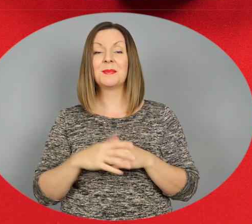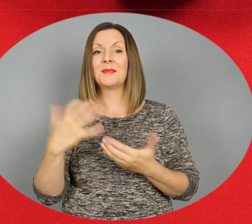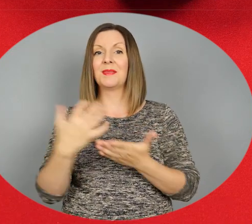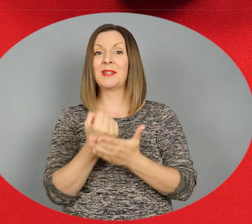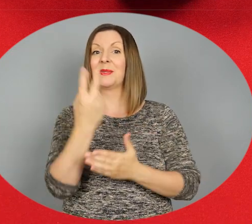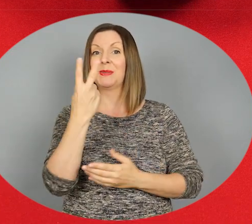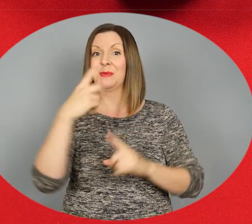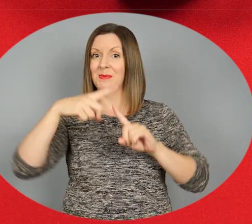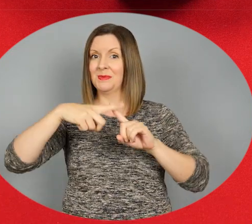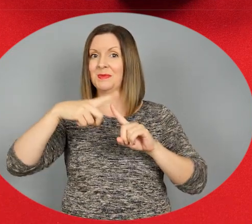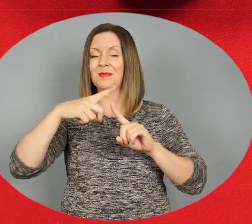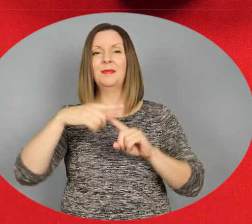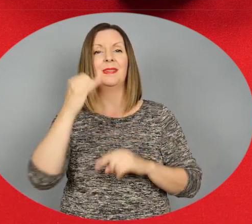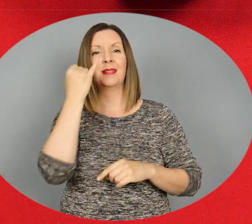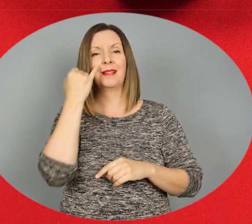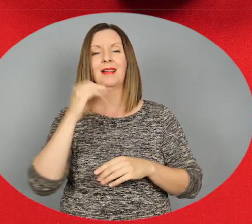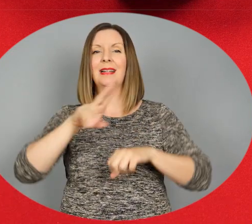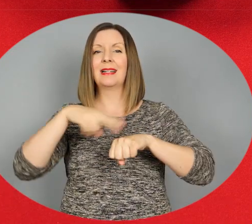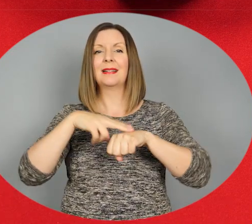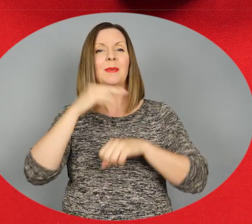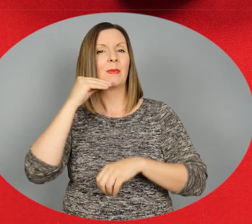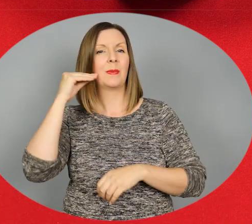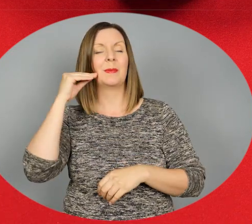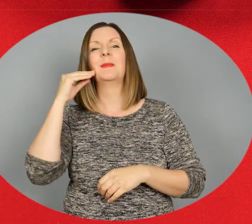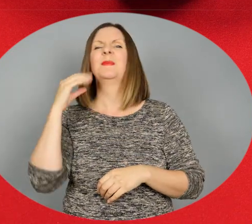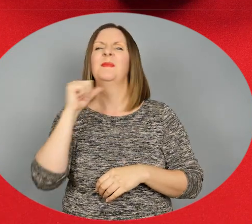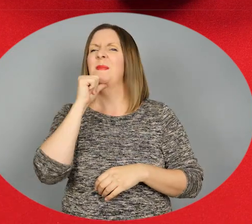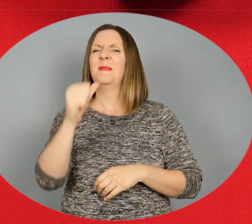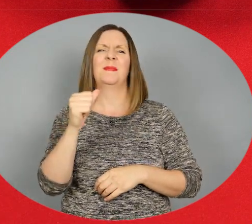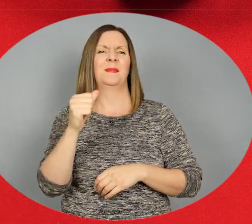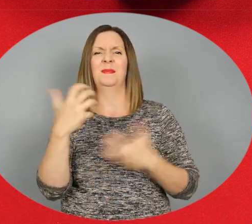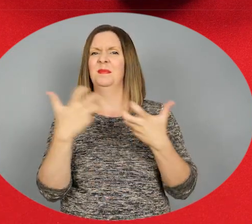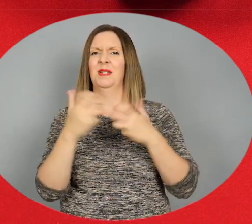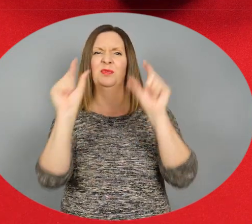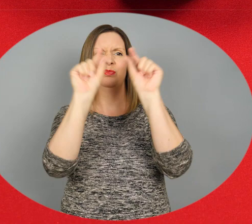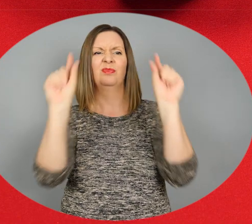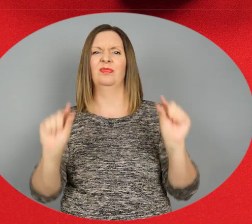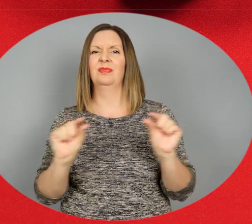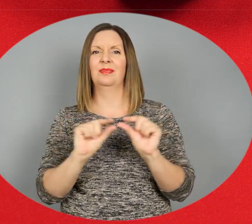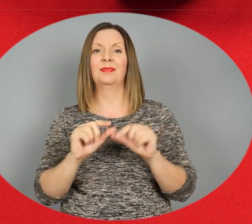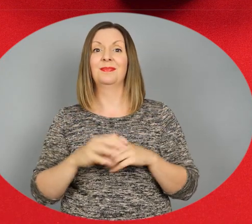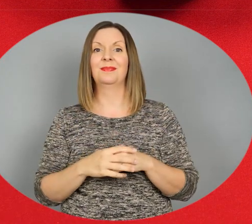border color of your secret objective. And you score 2 points for each one you collected